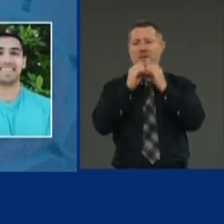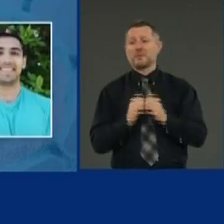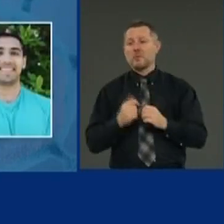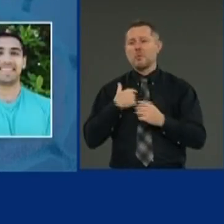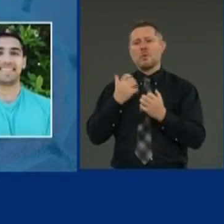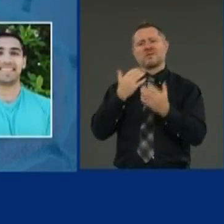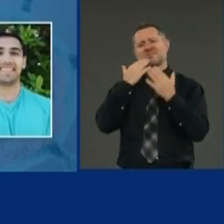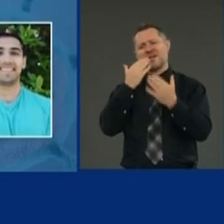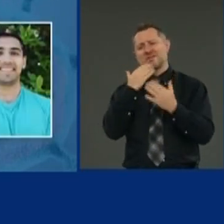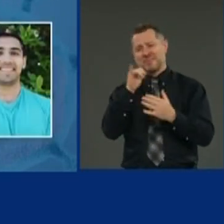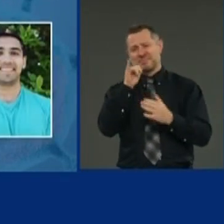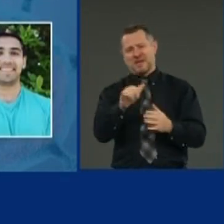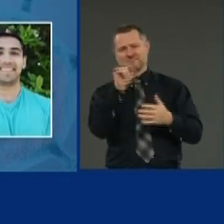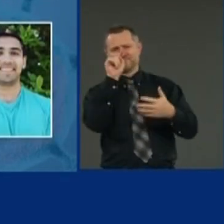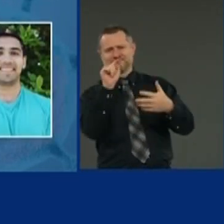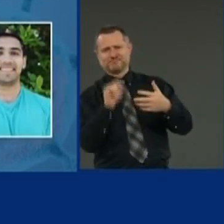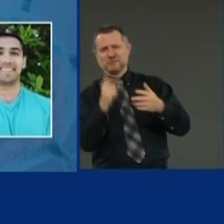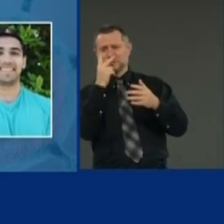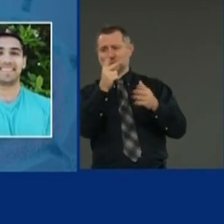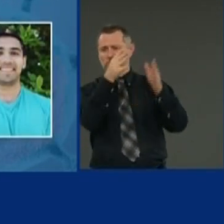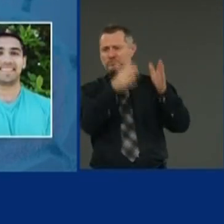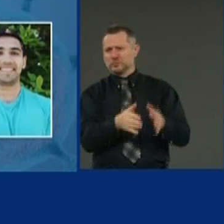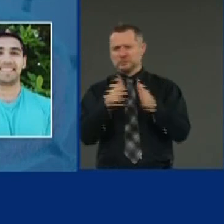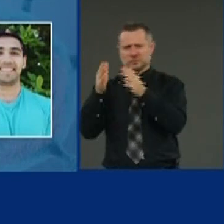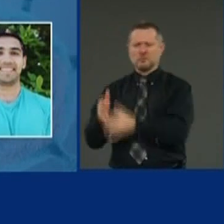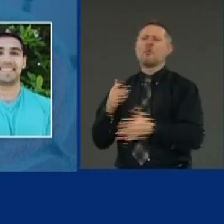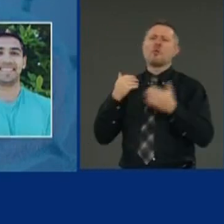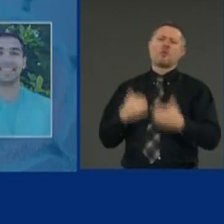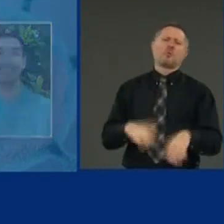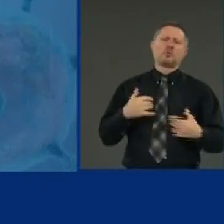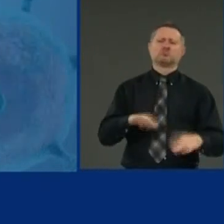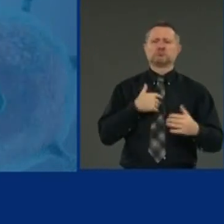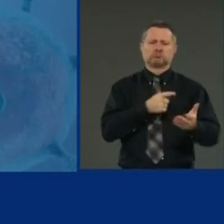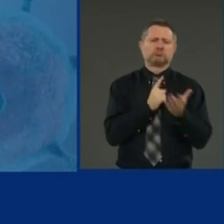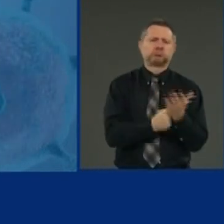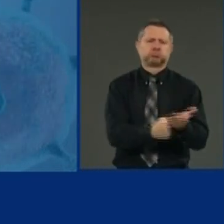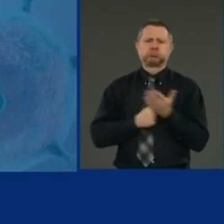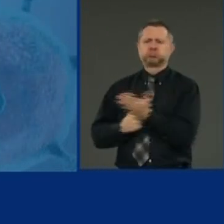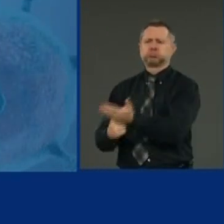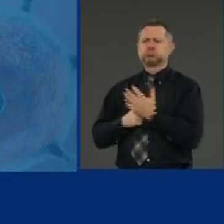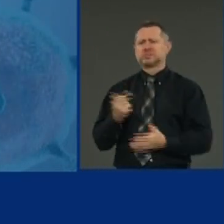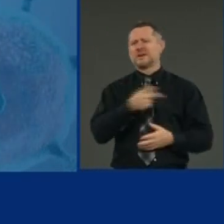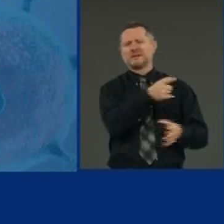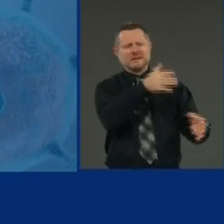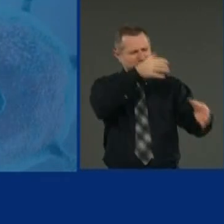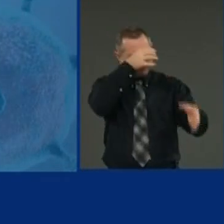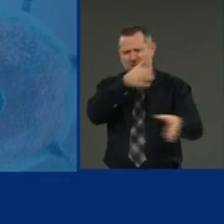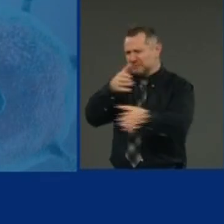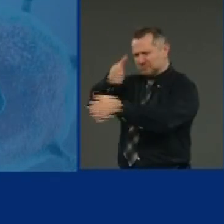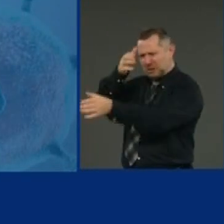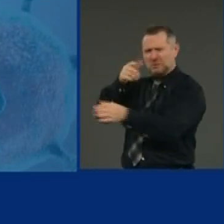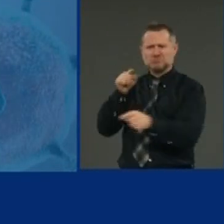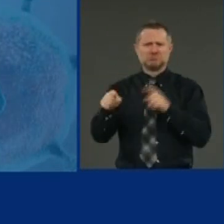AGAIN, AND WE REVIEW ALL OF THE DATA WITH THEM. AND I WANT TO THANK THEM ALL VERY MUCH FOR TAKING TIME TO GO